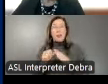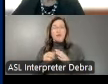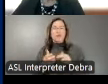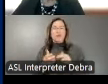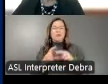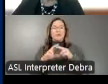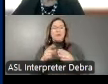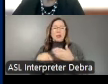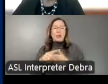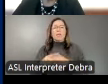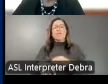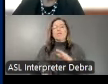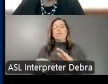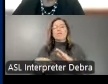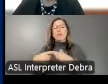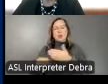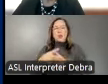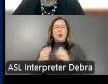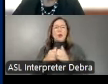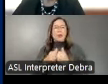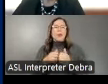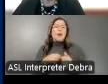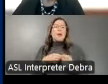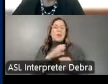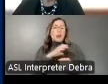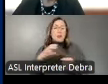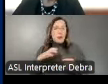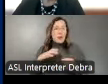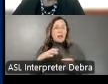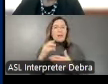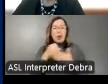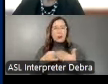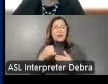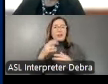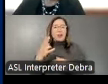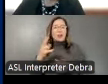on Arts and Humanities holding a meeting on the future of theater. We're involved in conversations